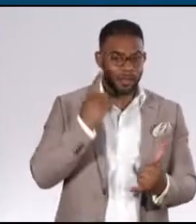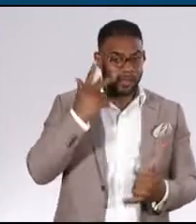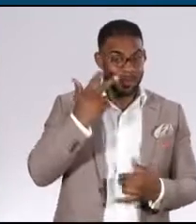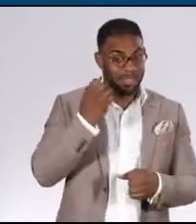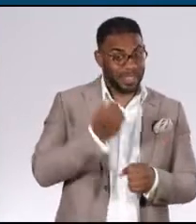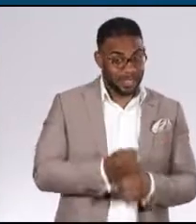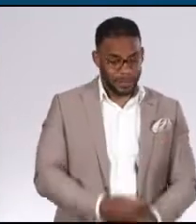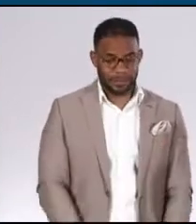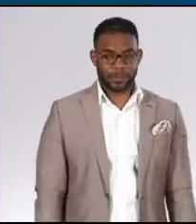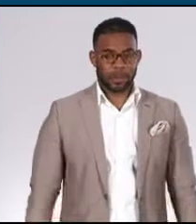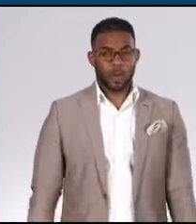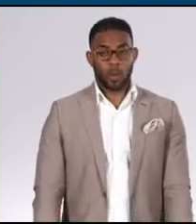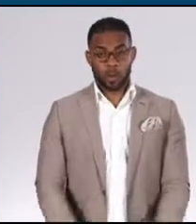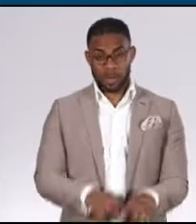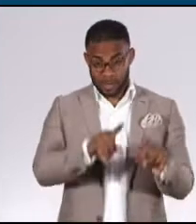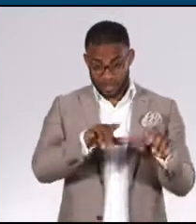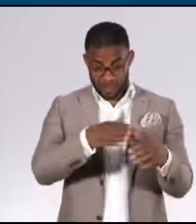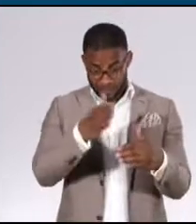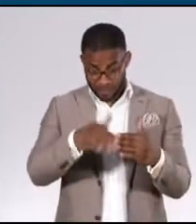uh When this trial is finished in two thousand and, 23,